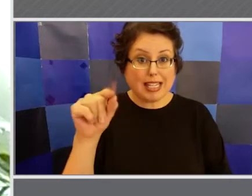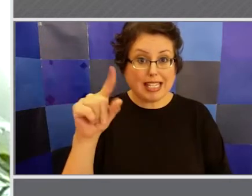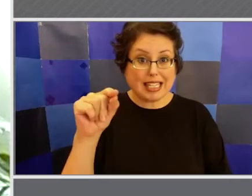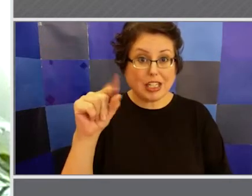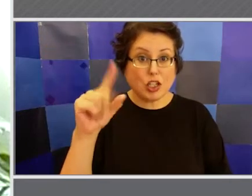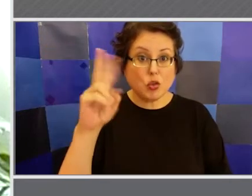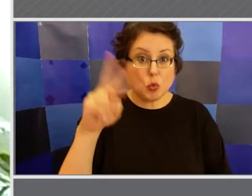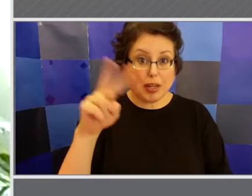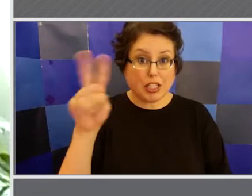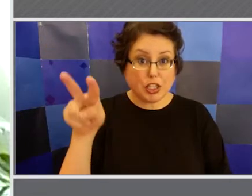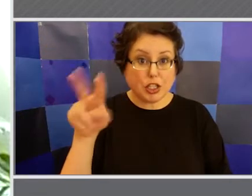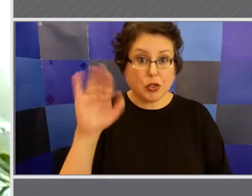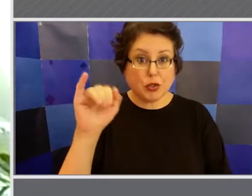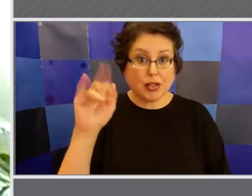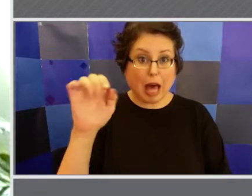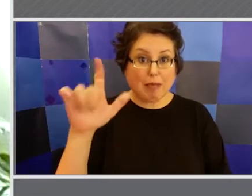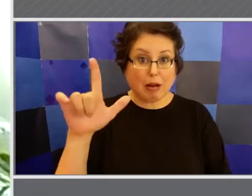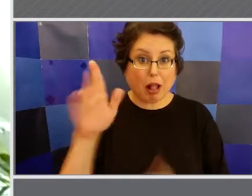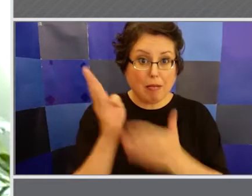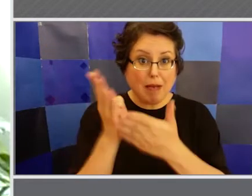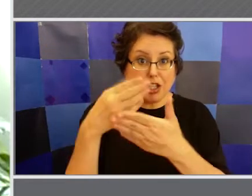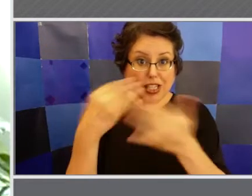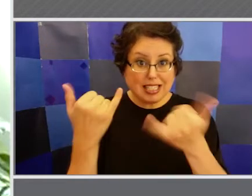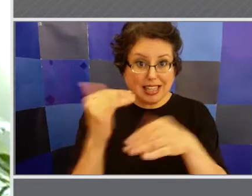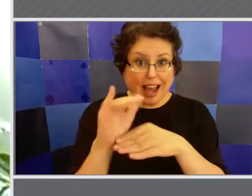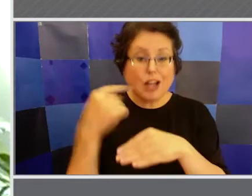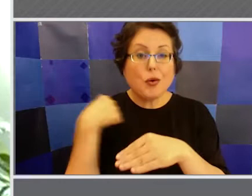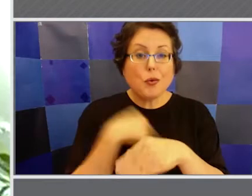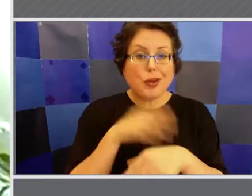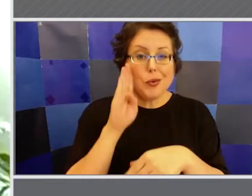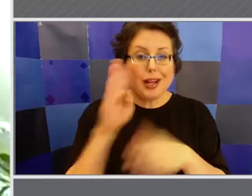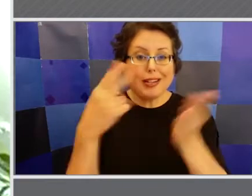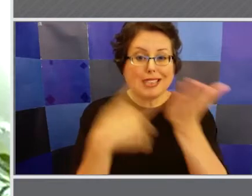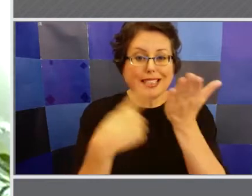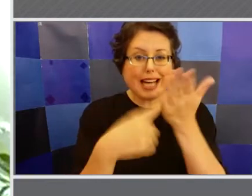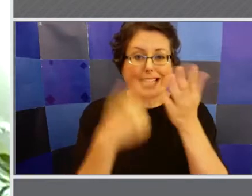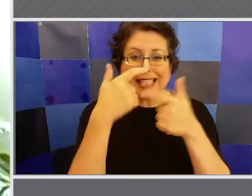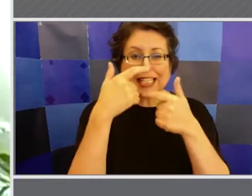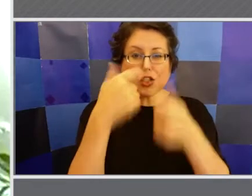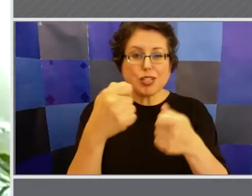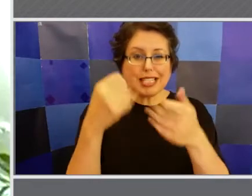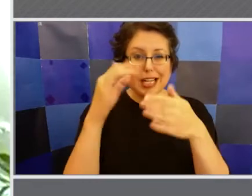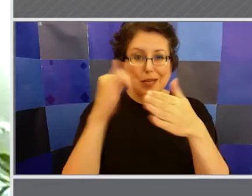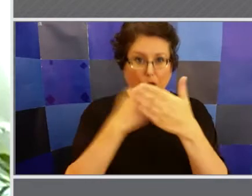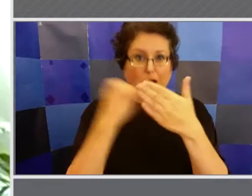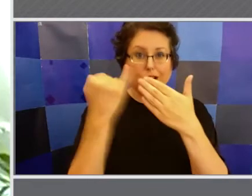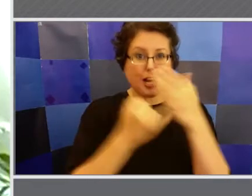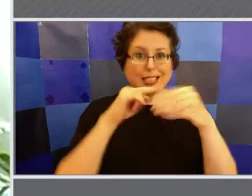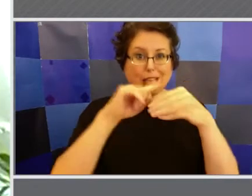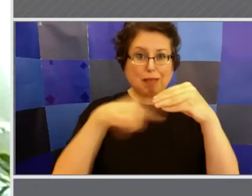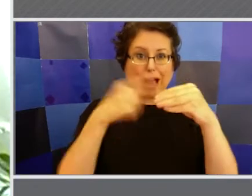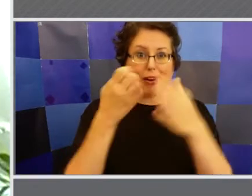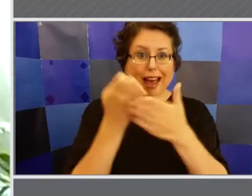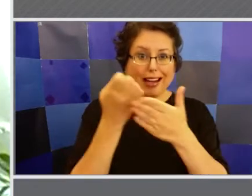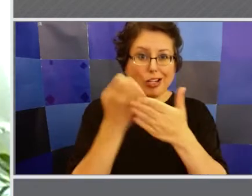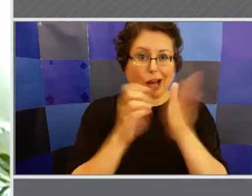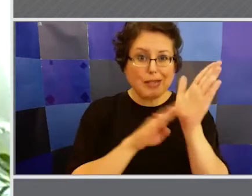budget tonight we're going to talk about some really interesting projects related to economic development, and some of the work you may be seeing out in the community.